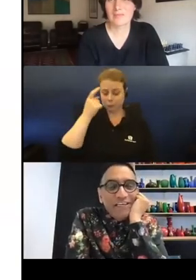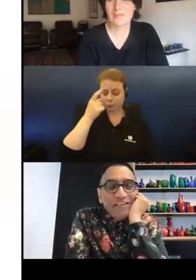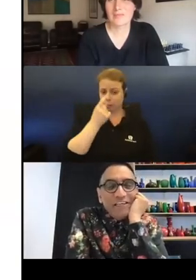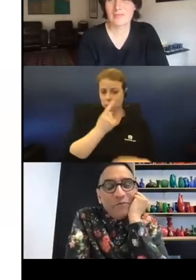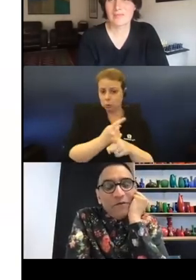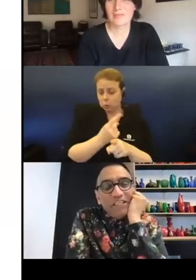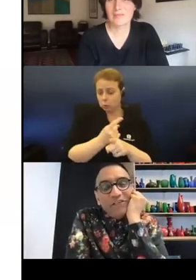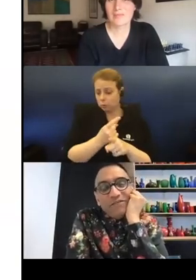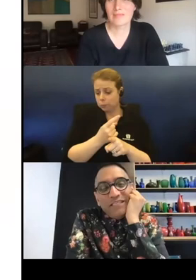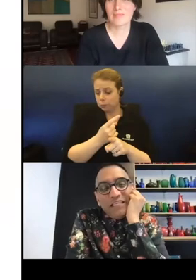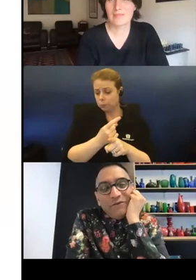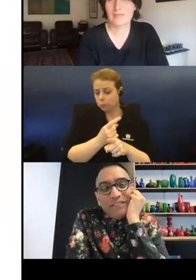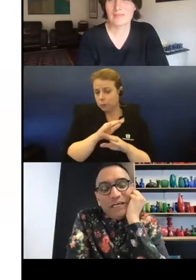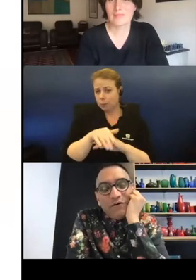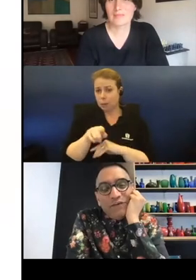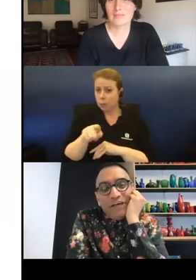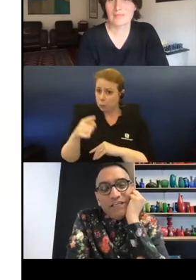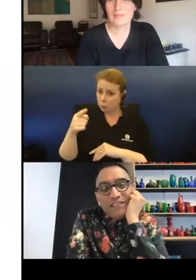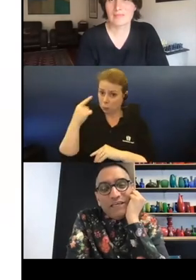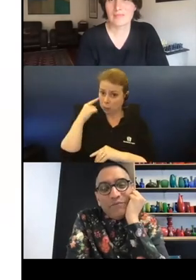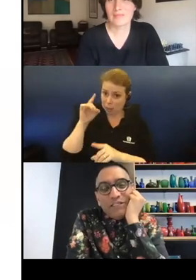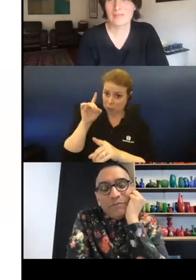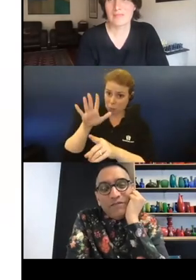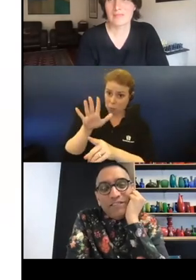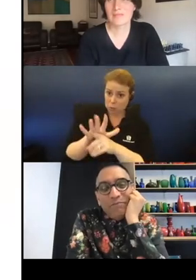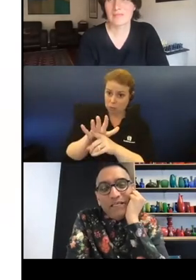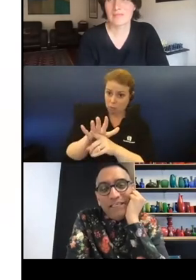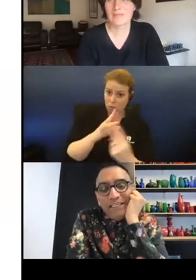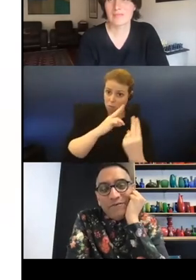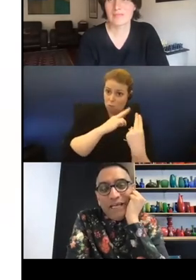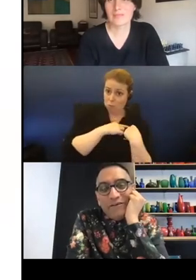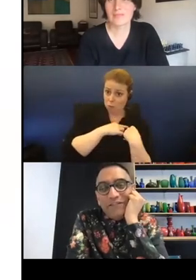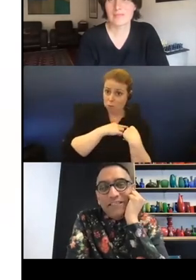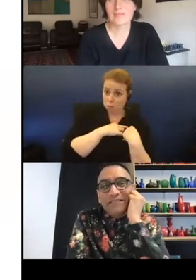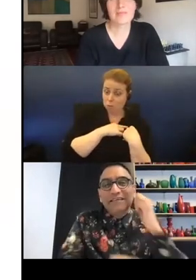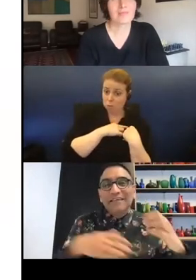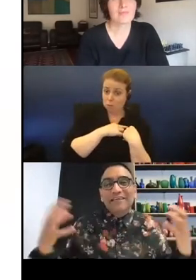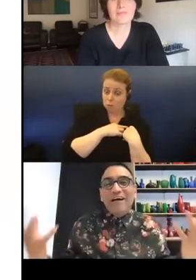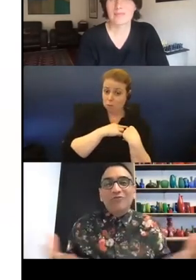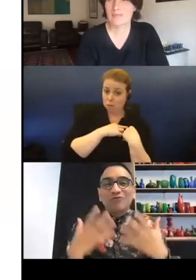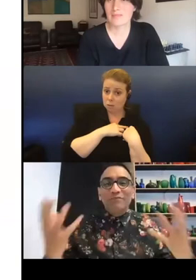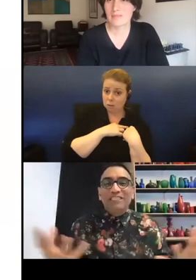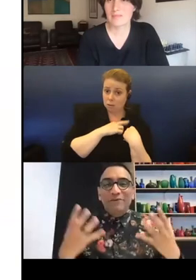you know whether you see yourself having some responsibilities around this cultural material